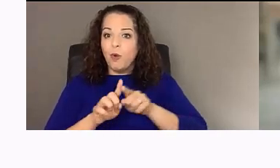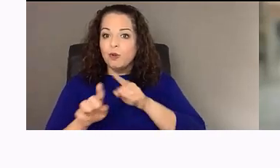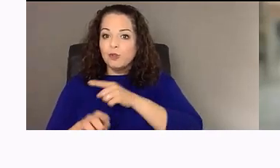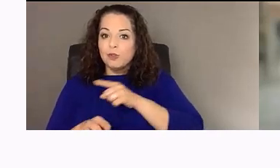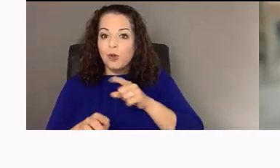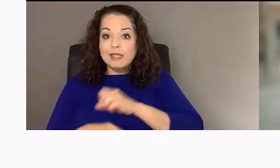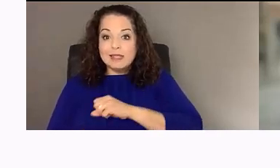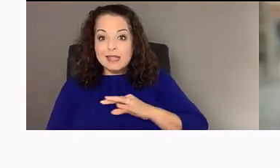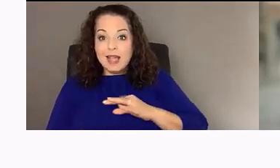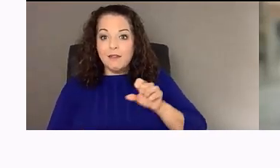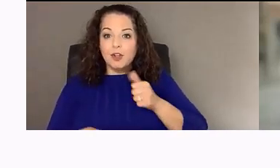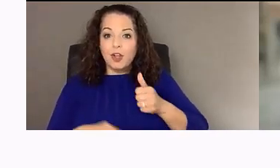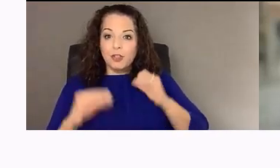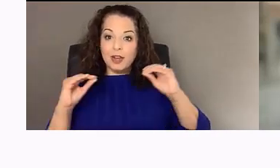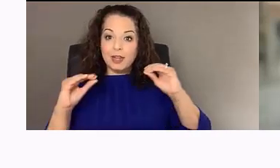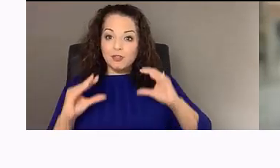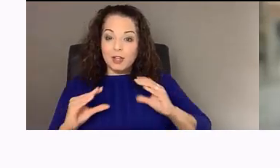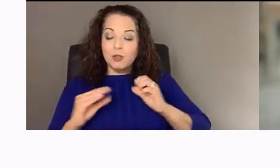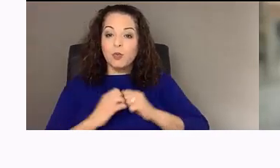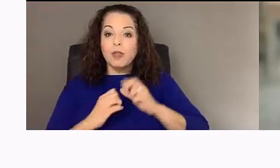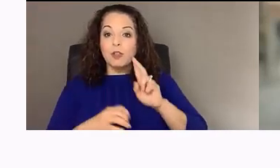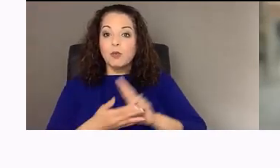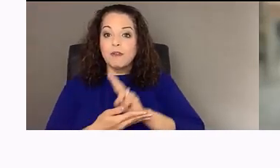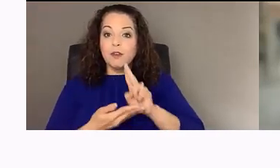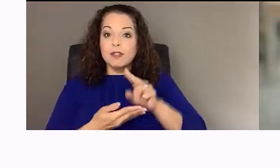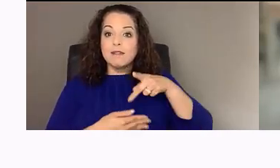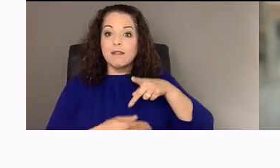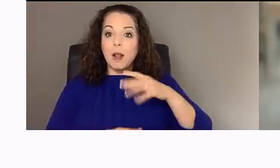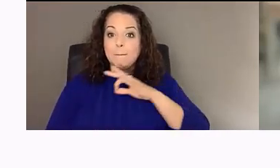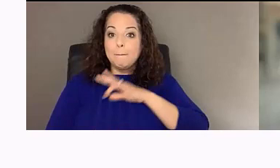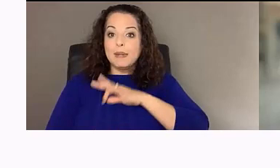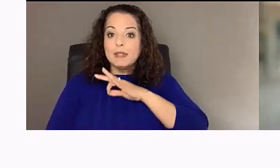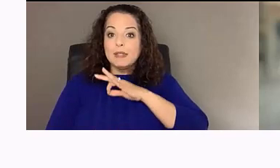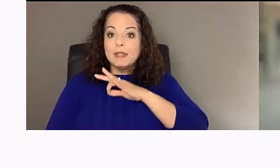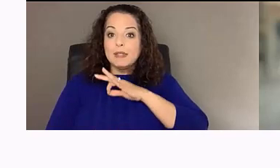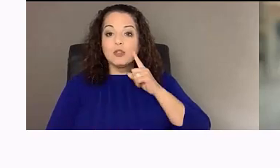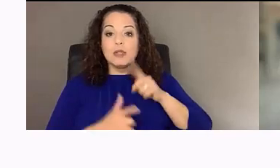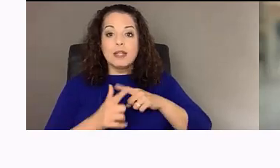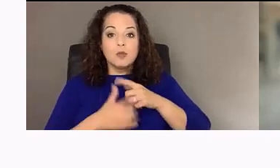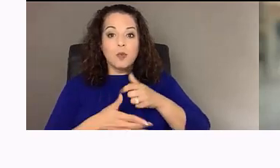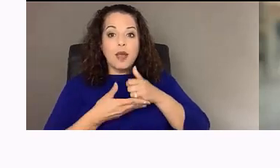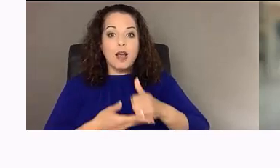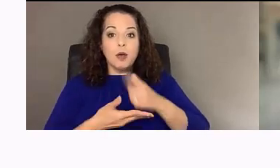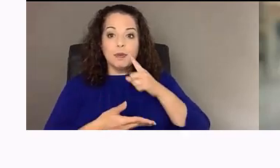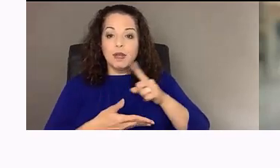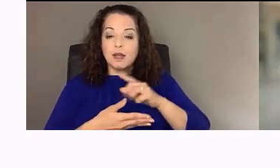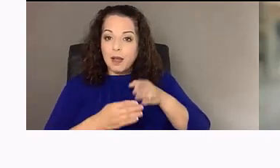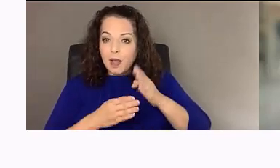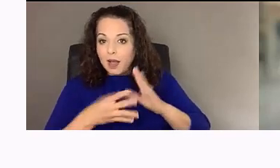and within the University of Pittsburgh, that help complete our team and put these items out